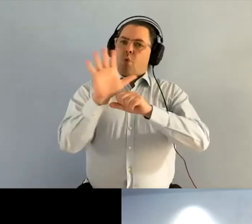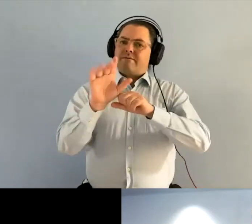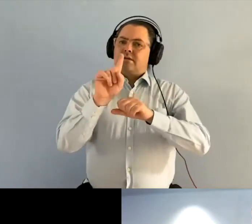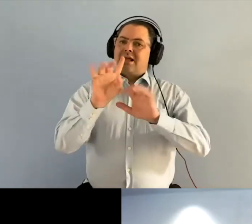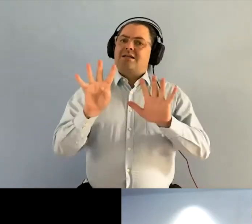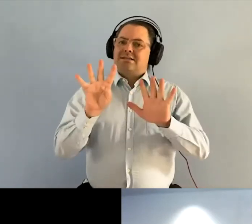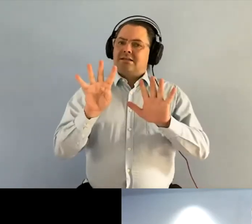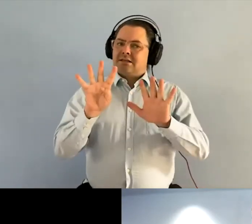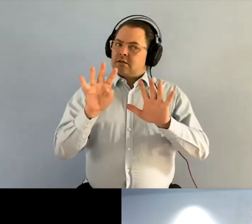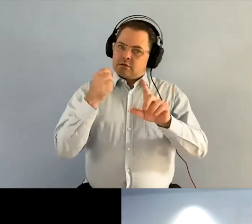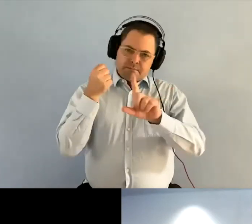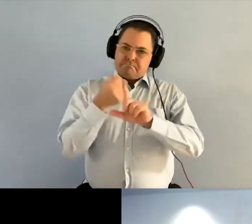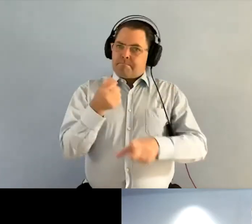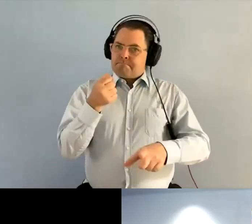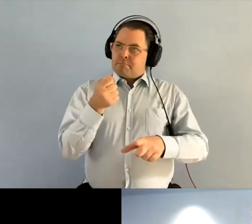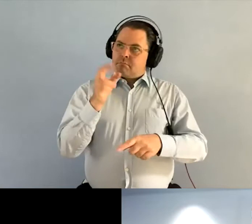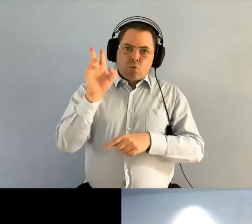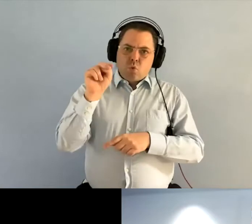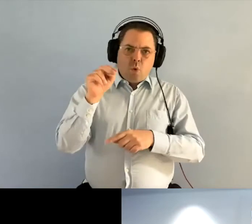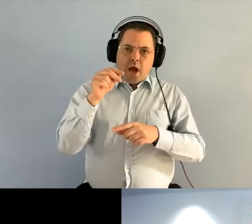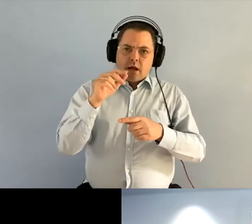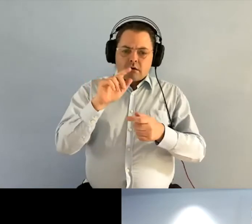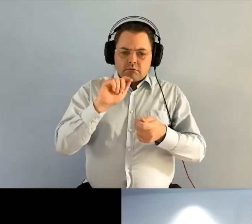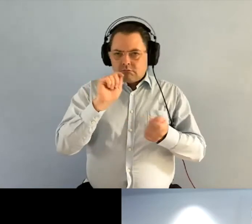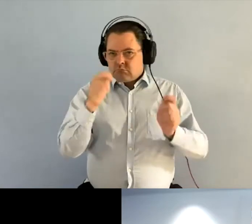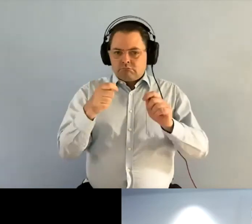the overall response at the United Nations level